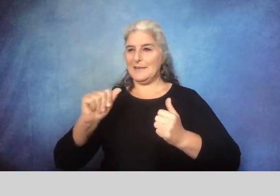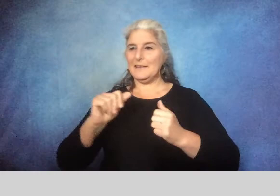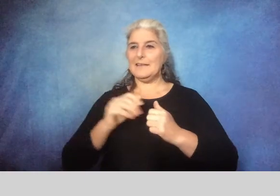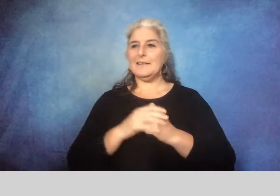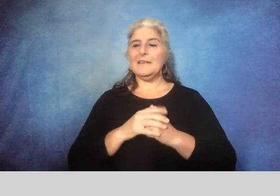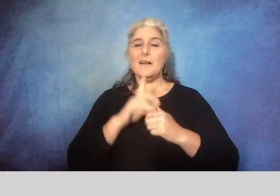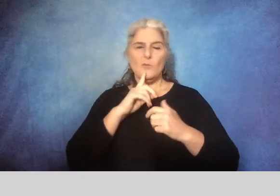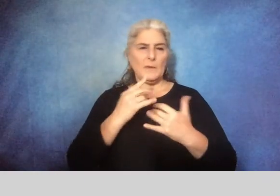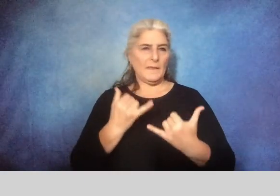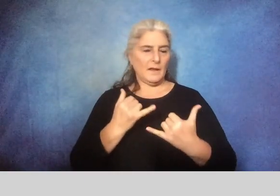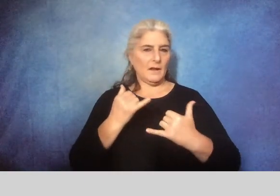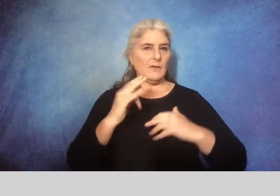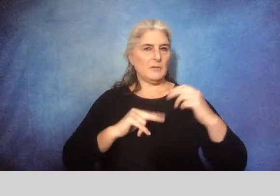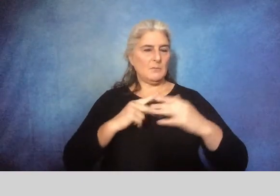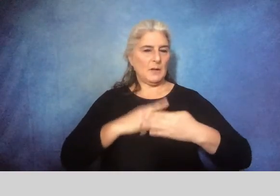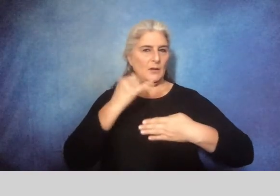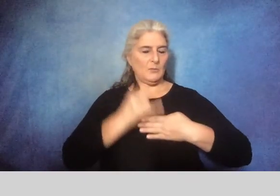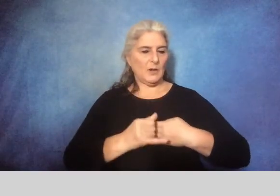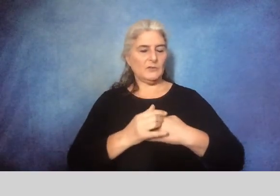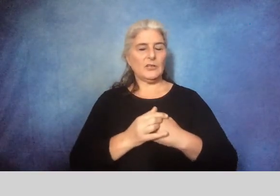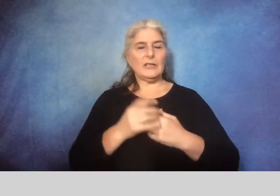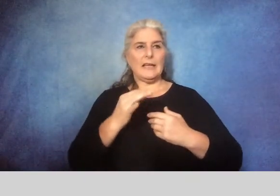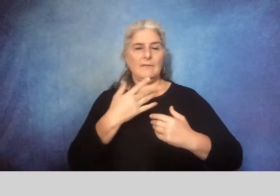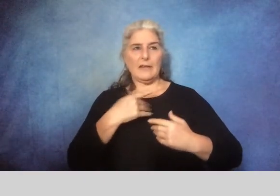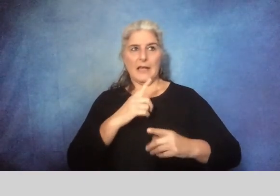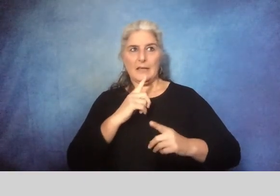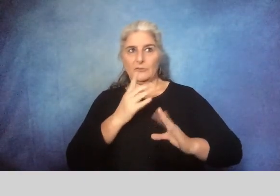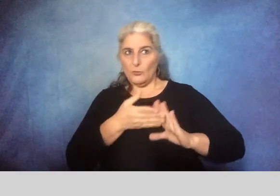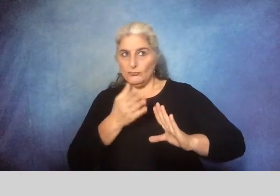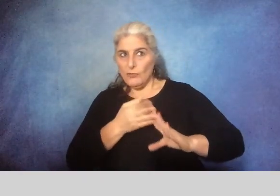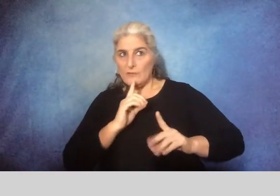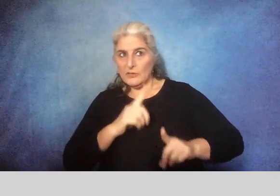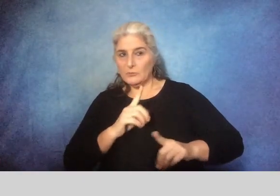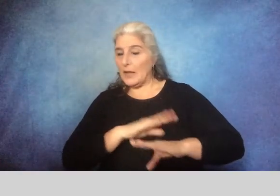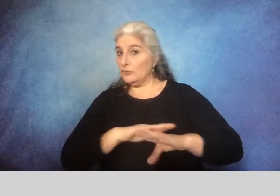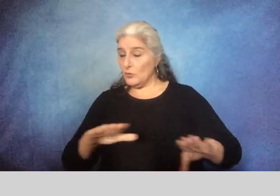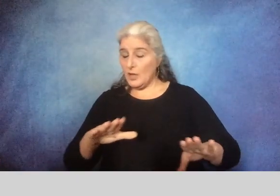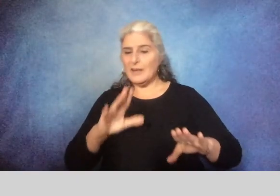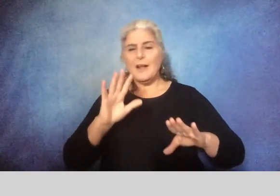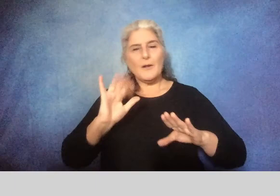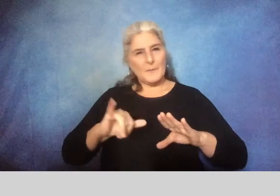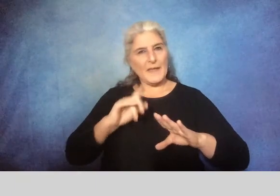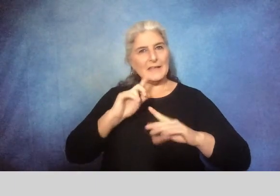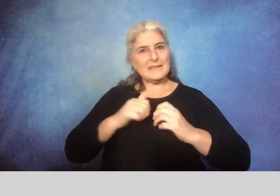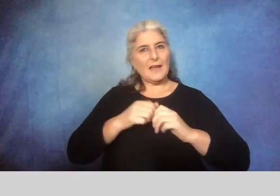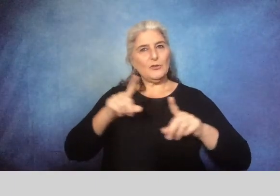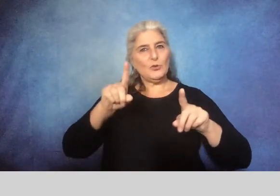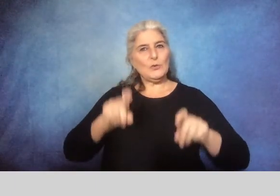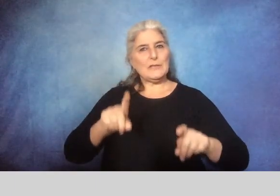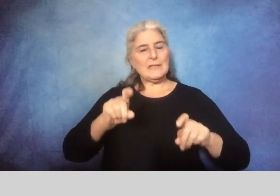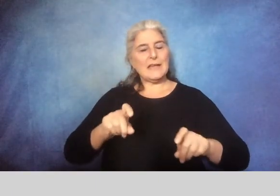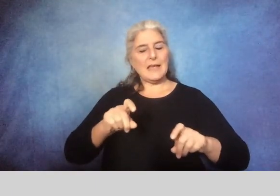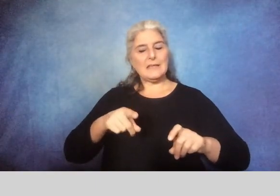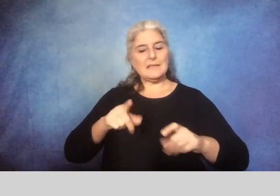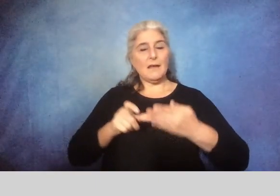has returned more than one response or not. So this is how you test a plugin function